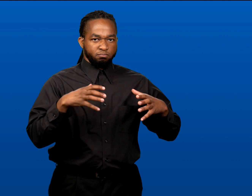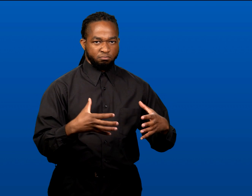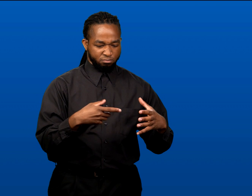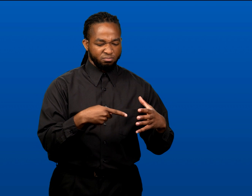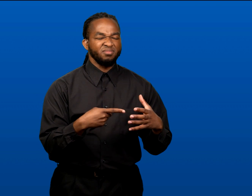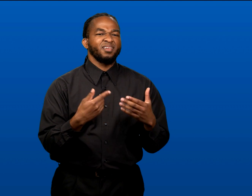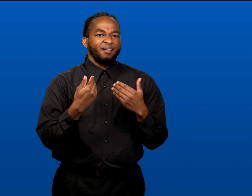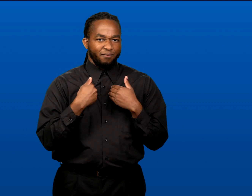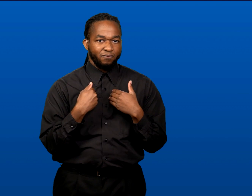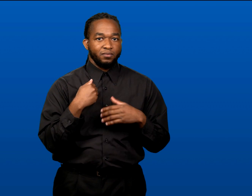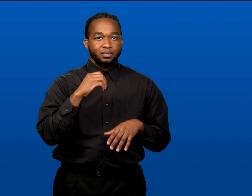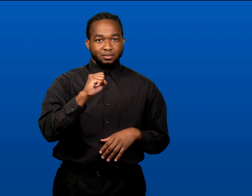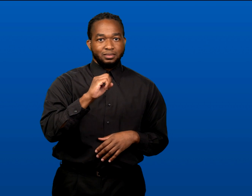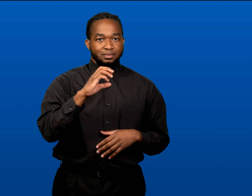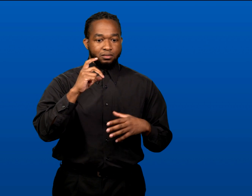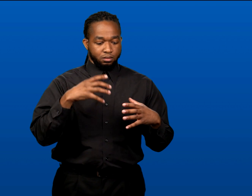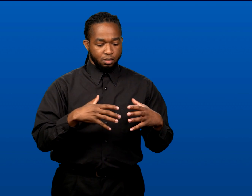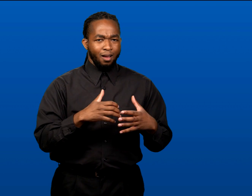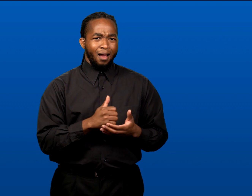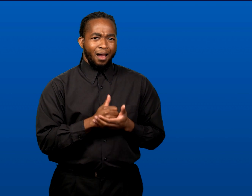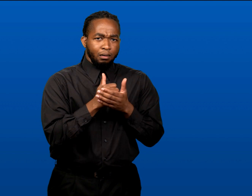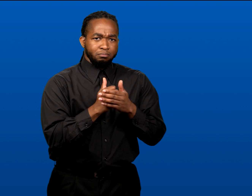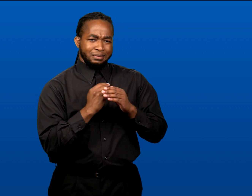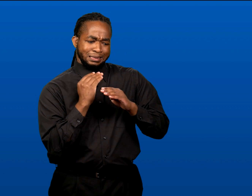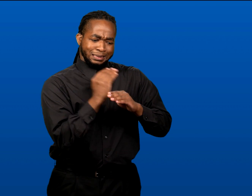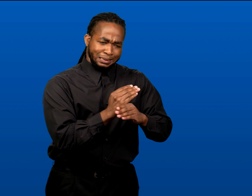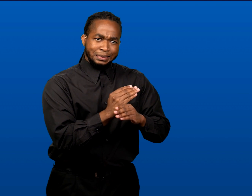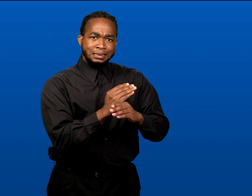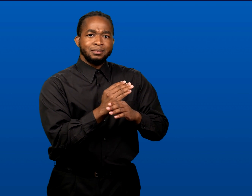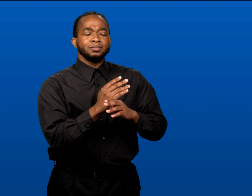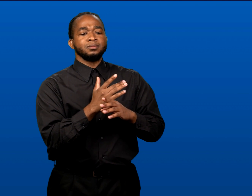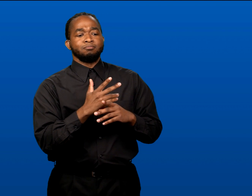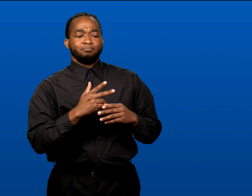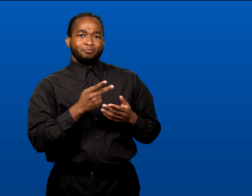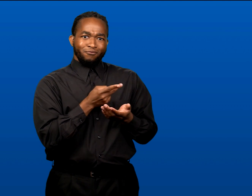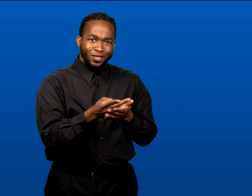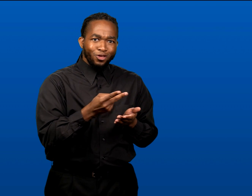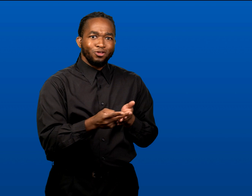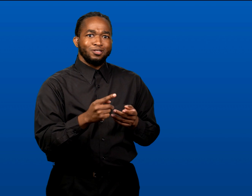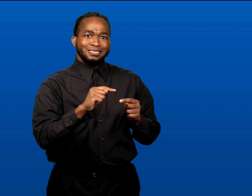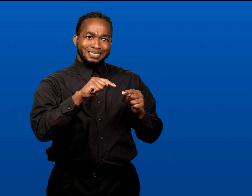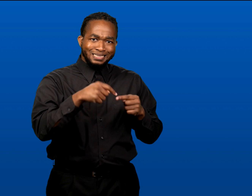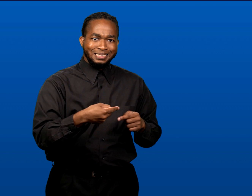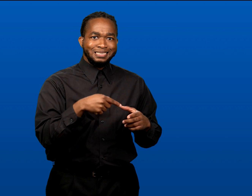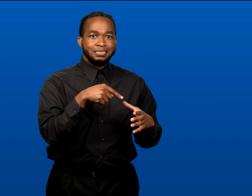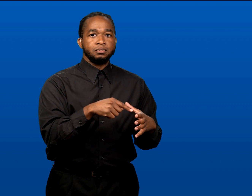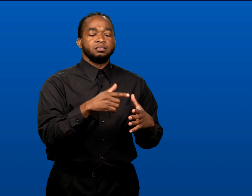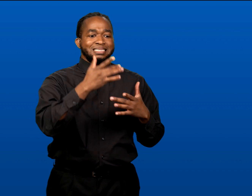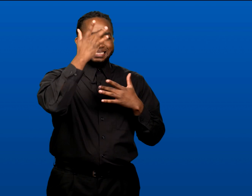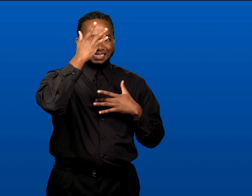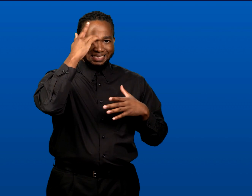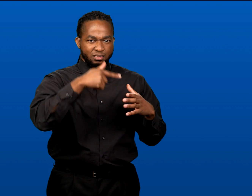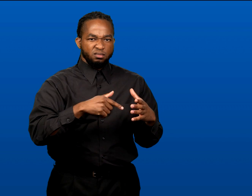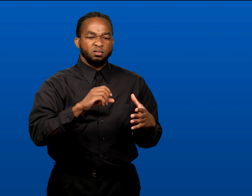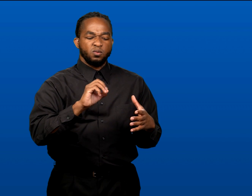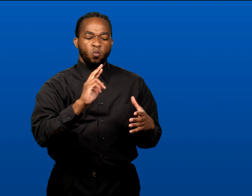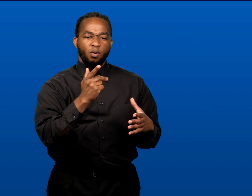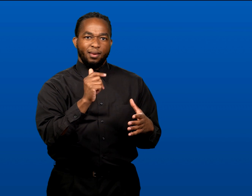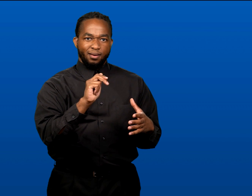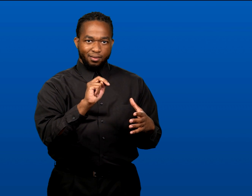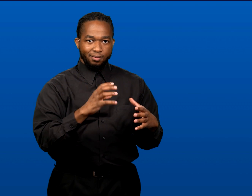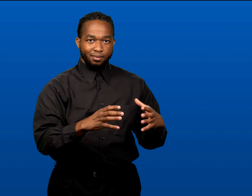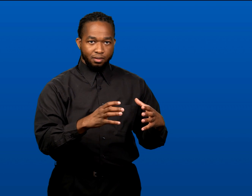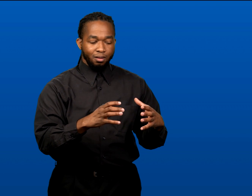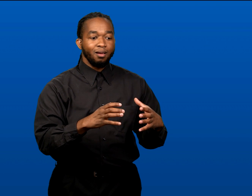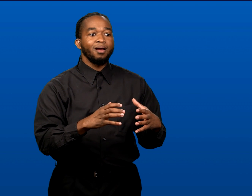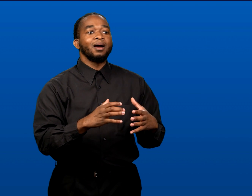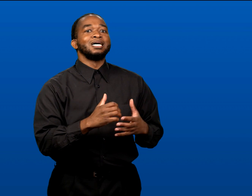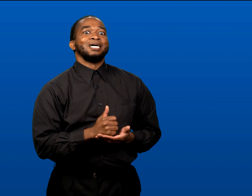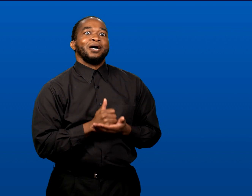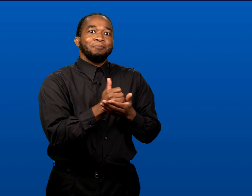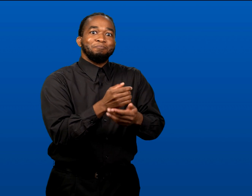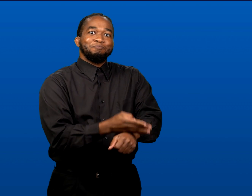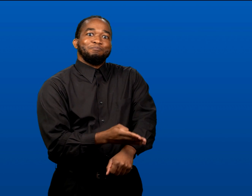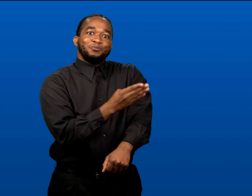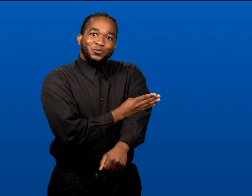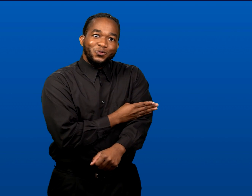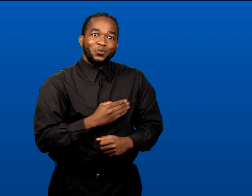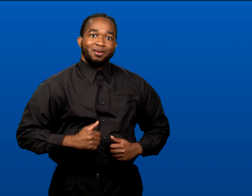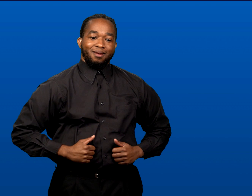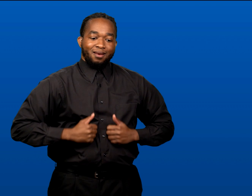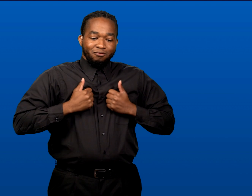people with sickle cell disease prevent organ failure or stroke and improve their quality